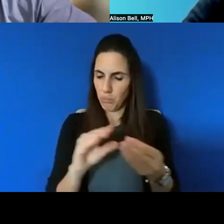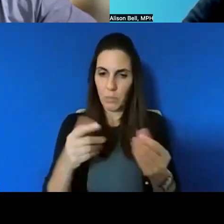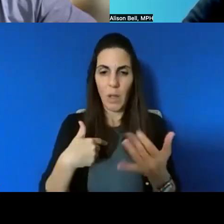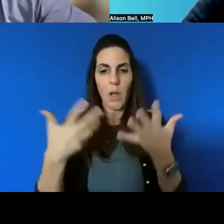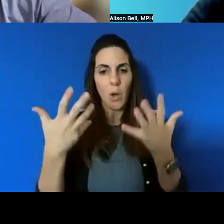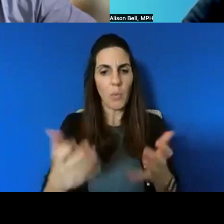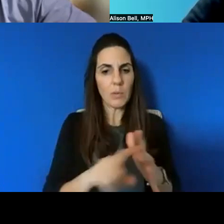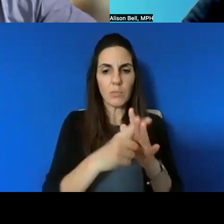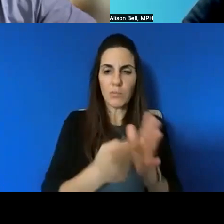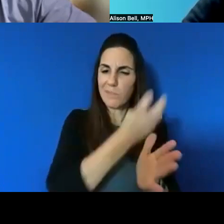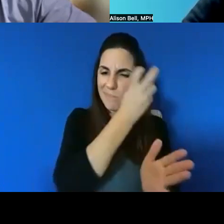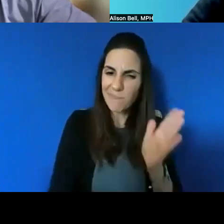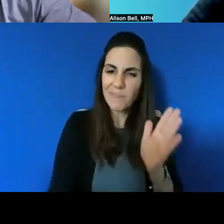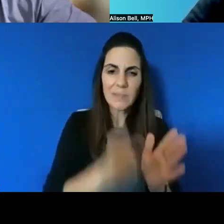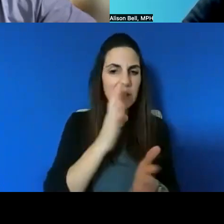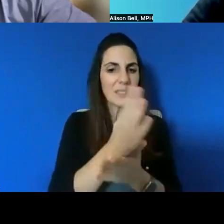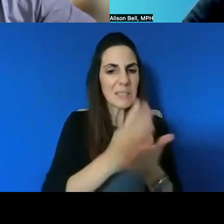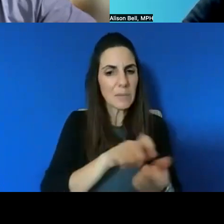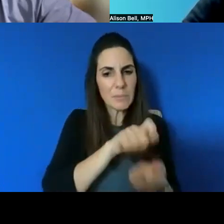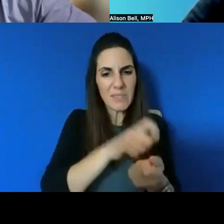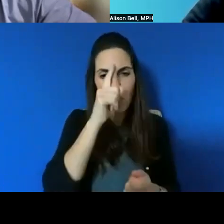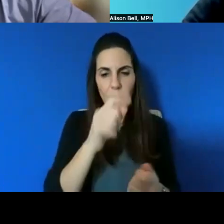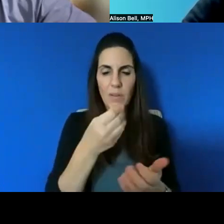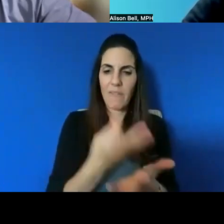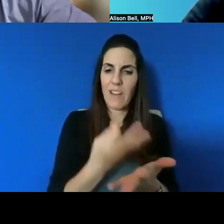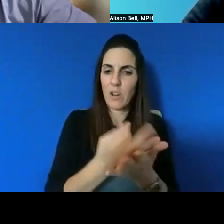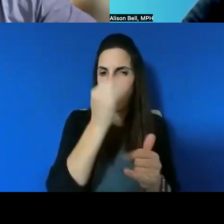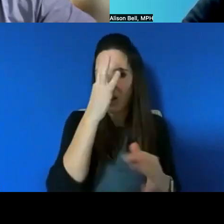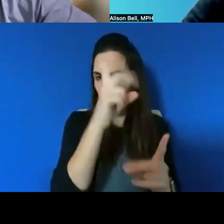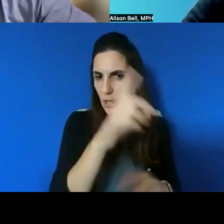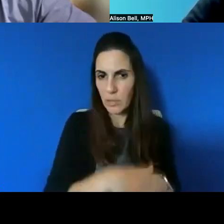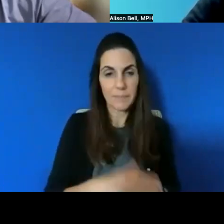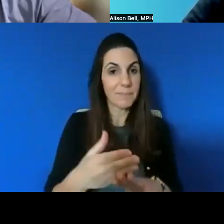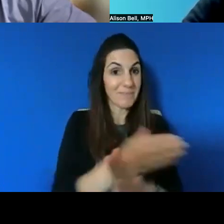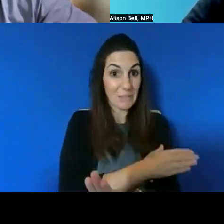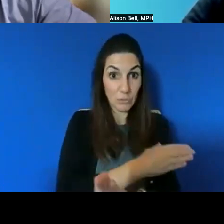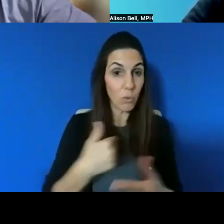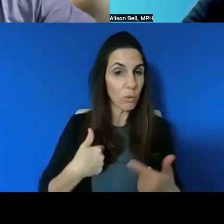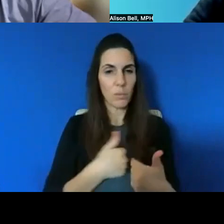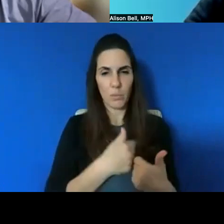into some of the specifics of financial education uh and before we do that another poll question